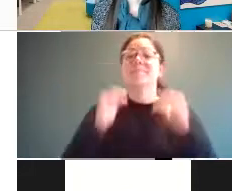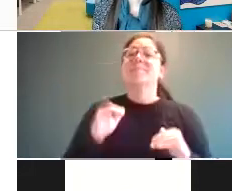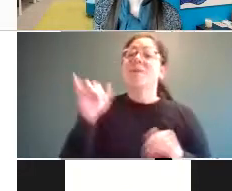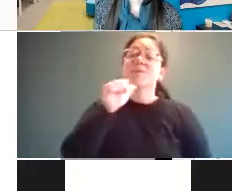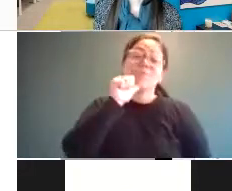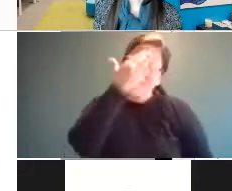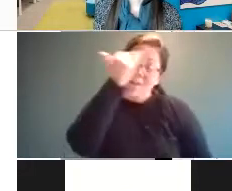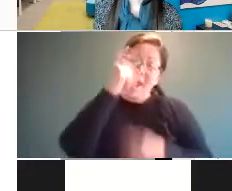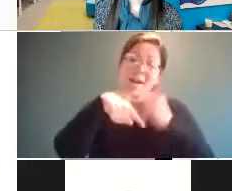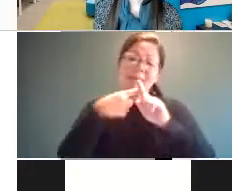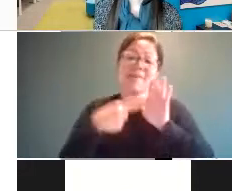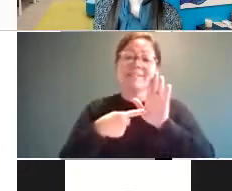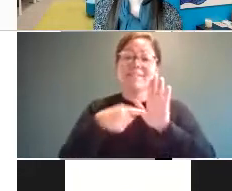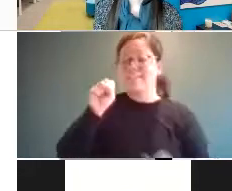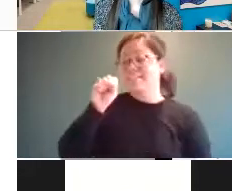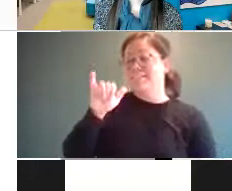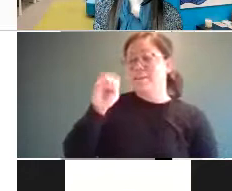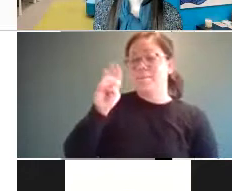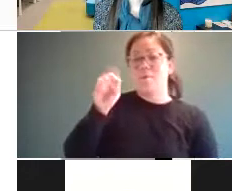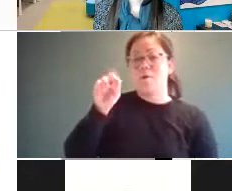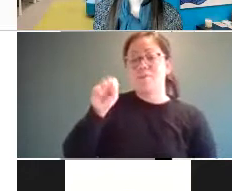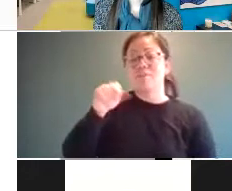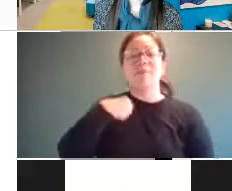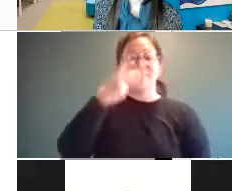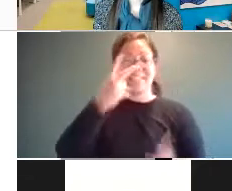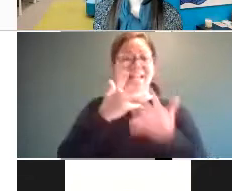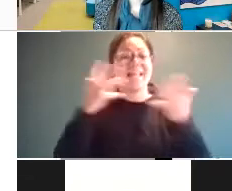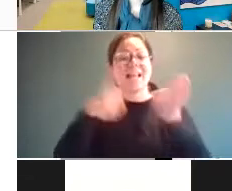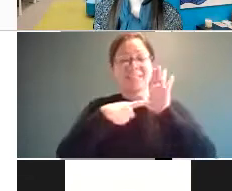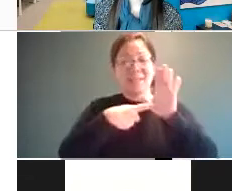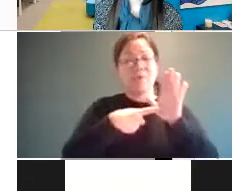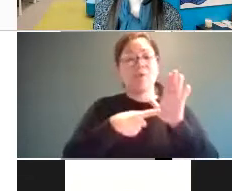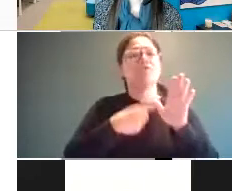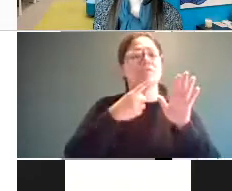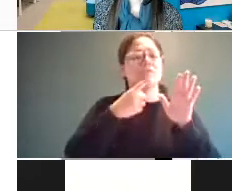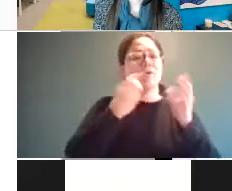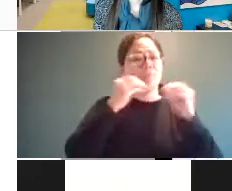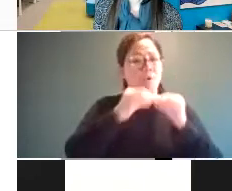We've seen a trend where symbols are being used more and more to represent words, right?